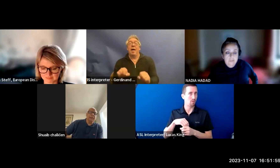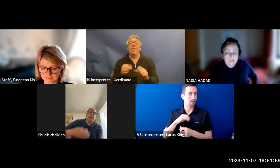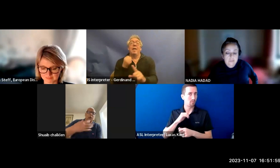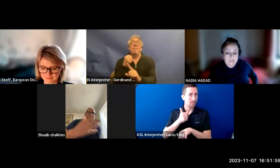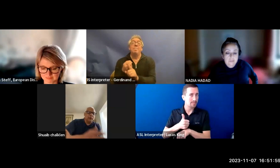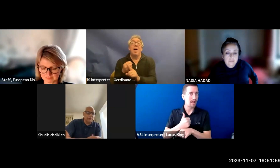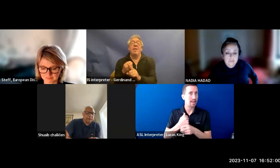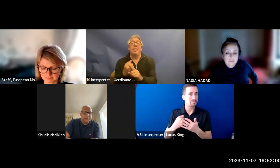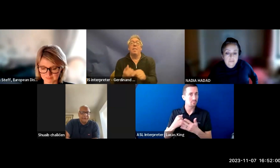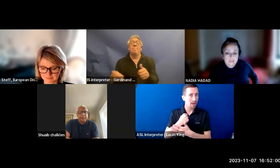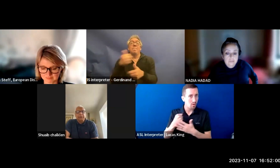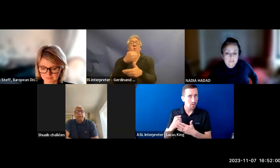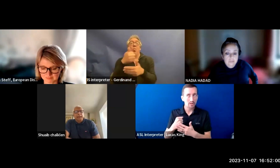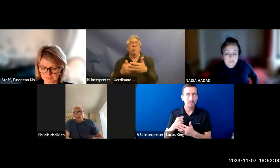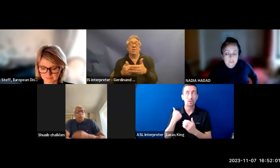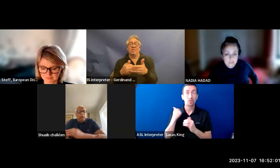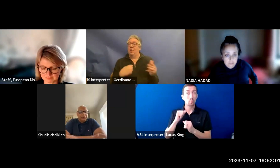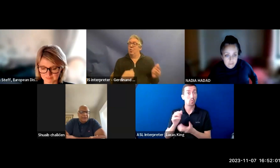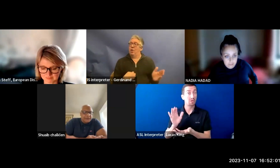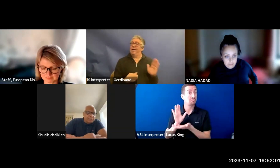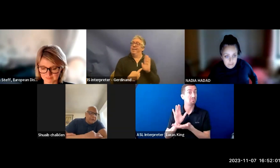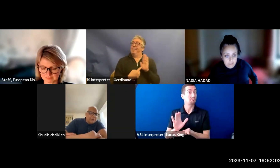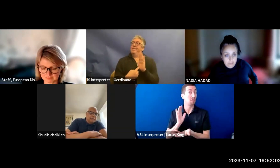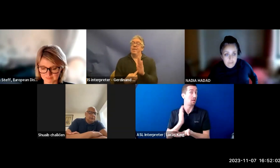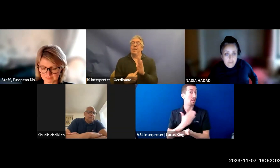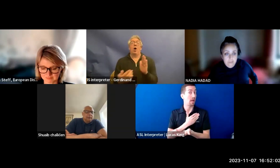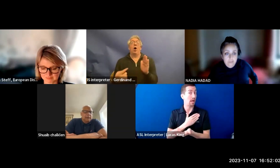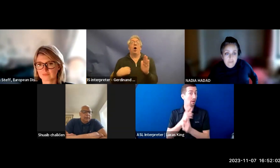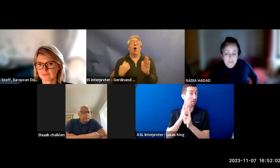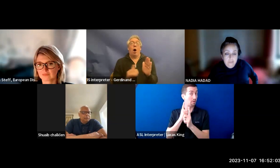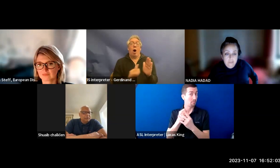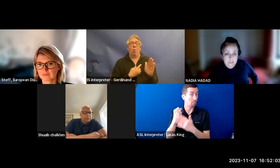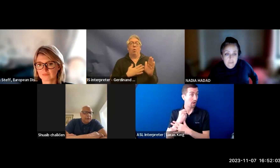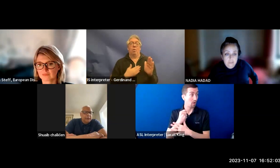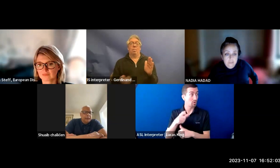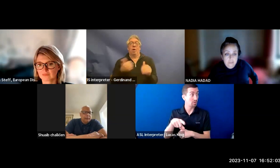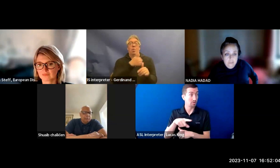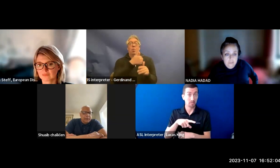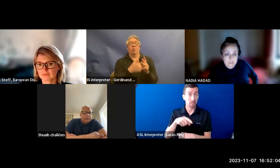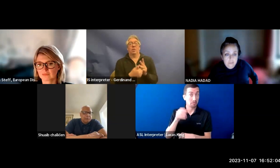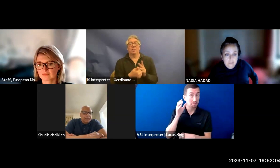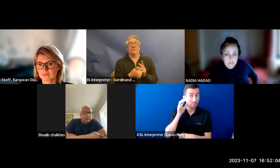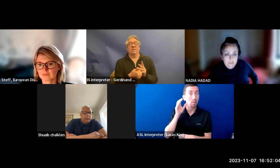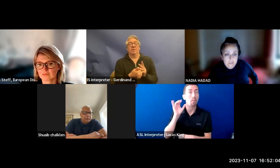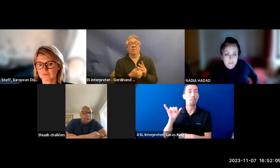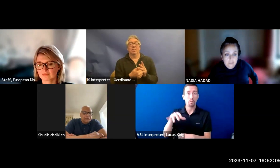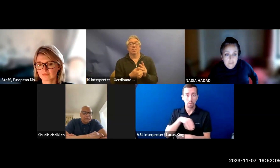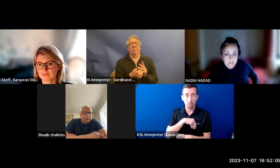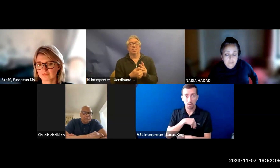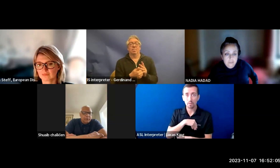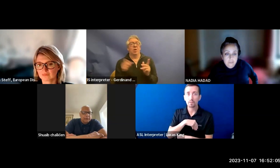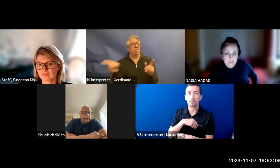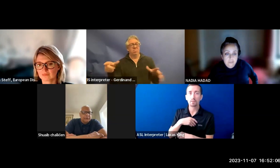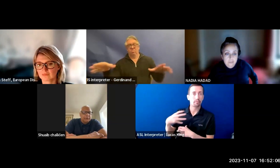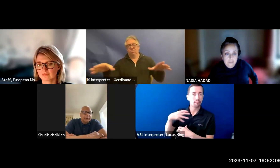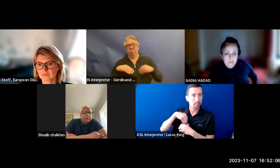and we could present our priorities. And it was accepted fully and embraced by the other consortium partners